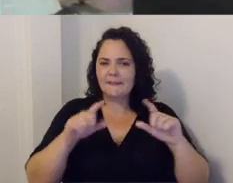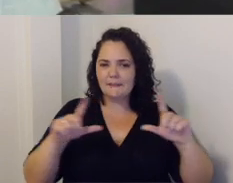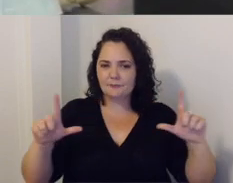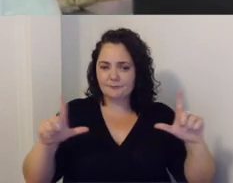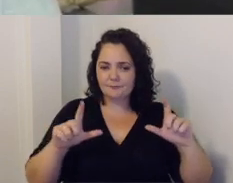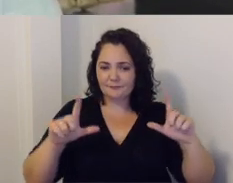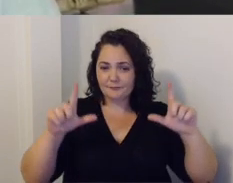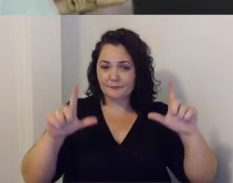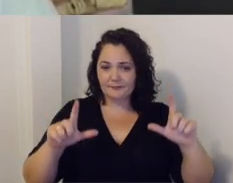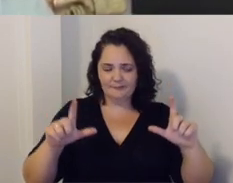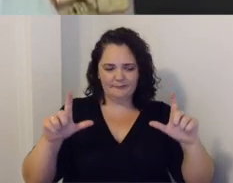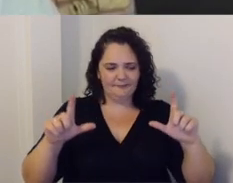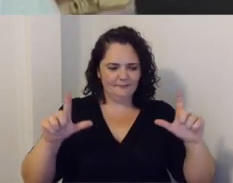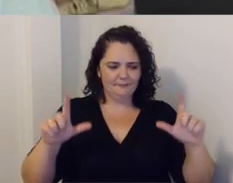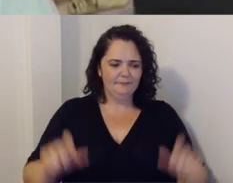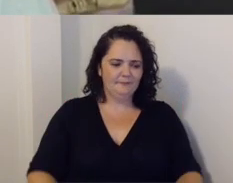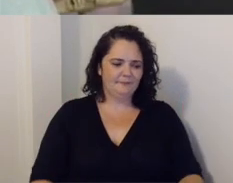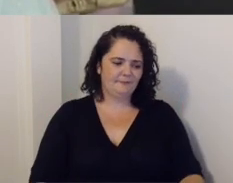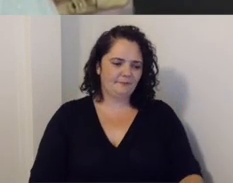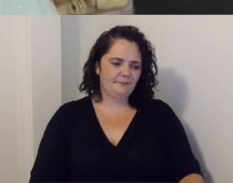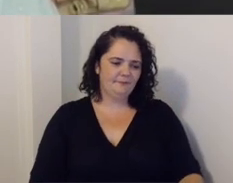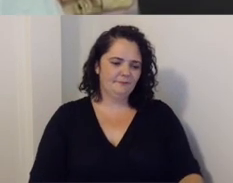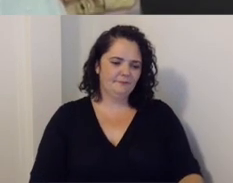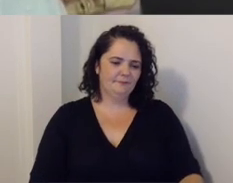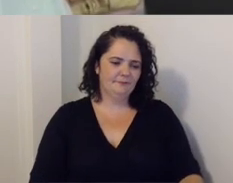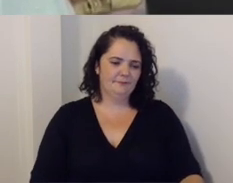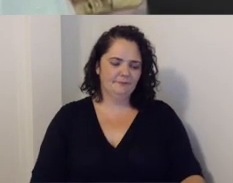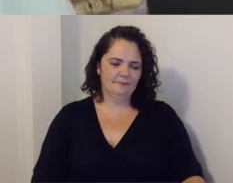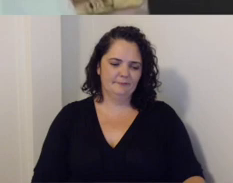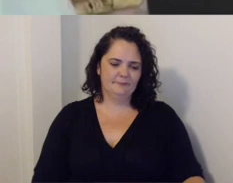so apologies there for those of you who are getting a bit of a crop, I'll come out just a bit